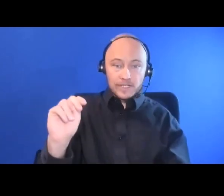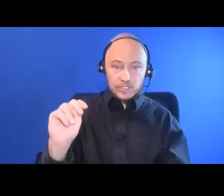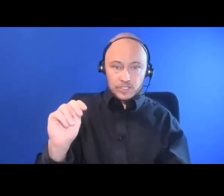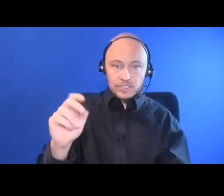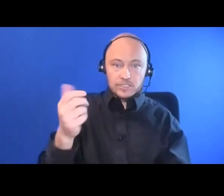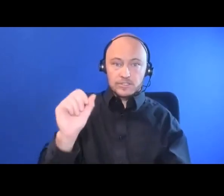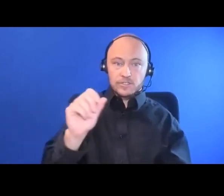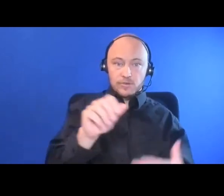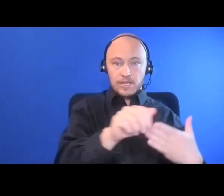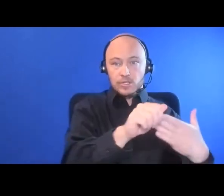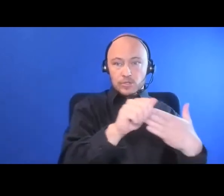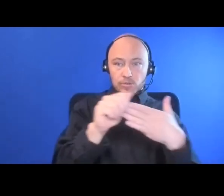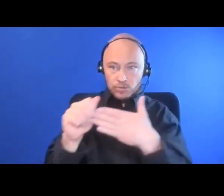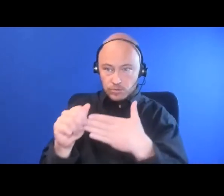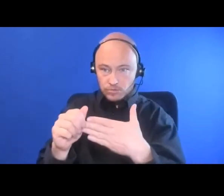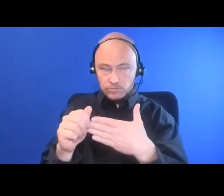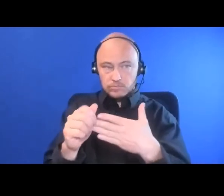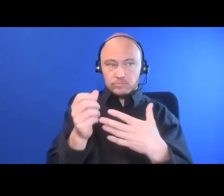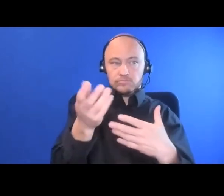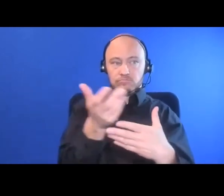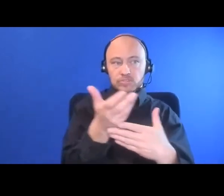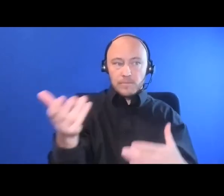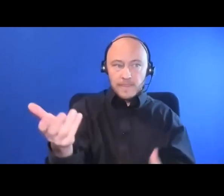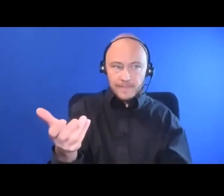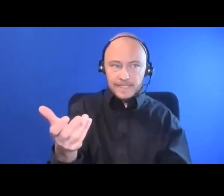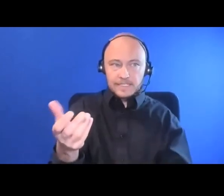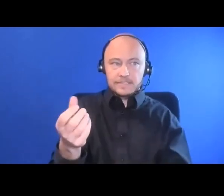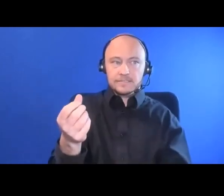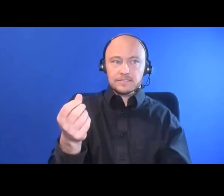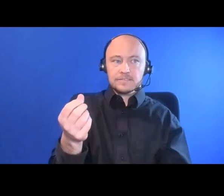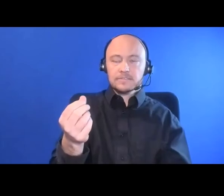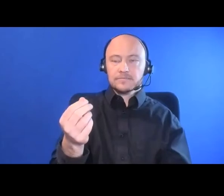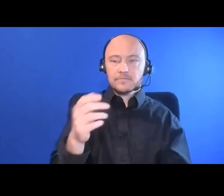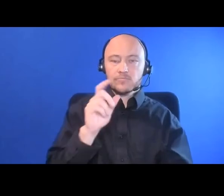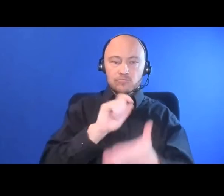towards some of the things fiction, having written fiction can help you do,